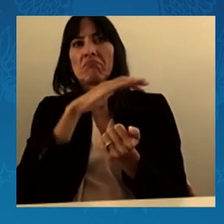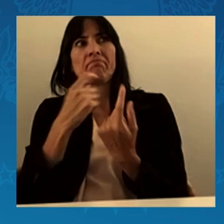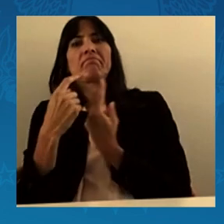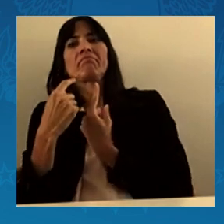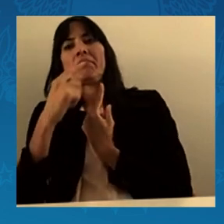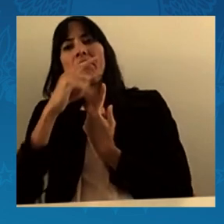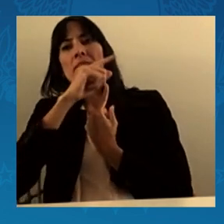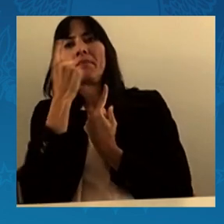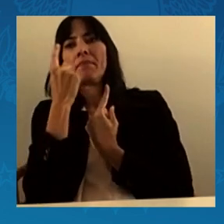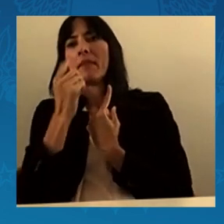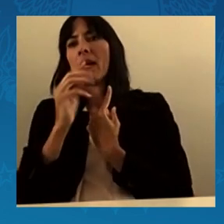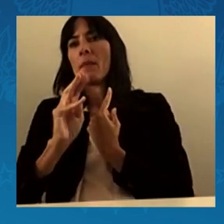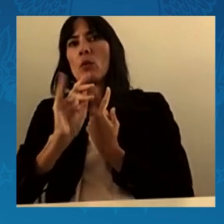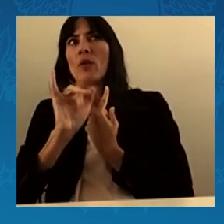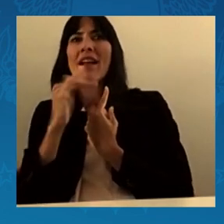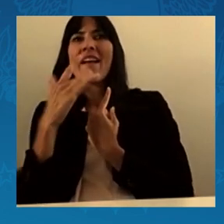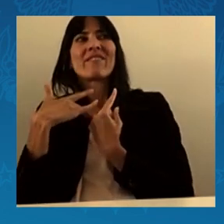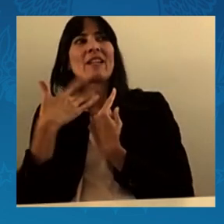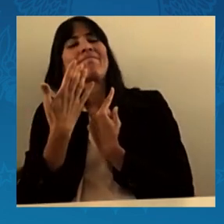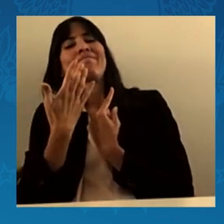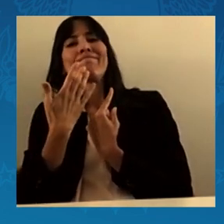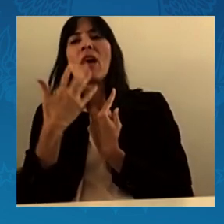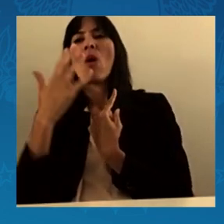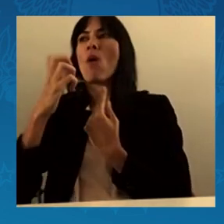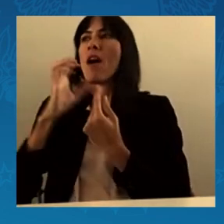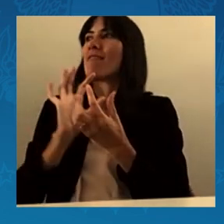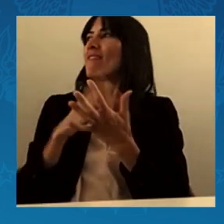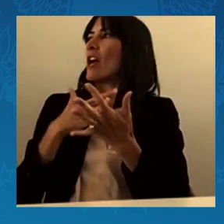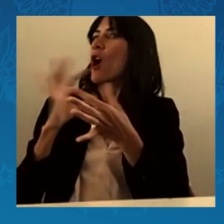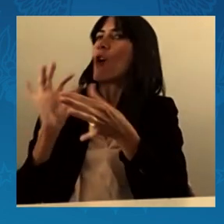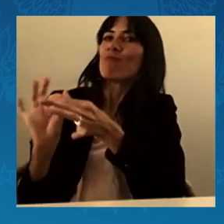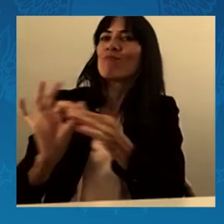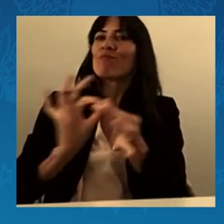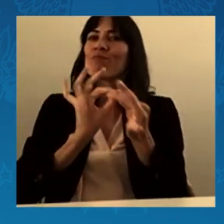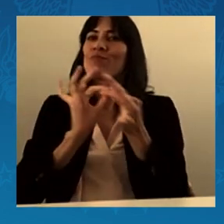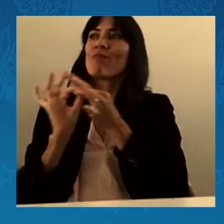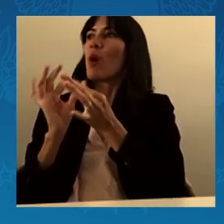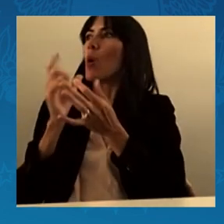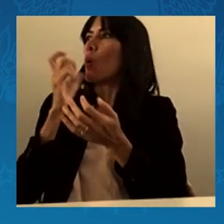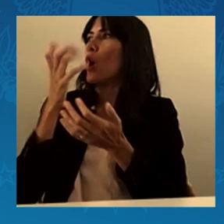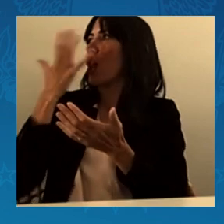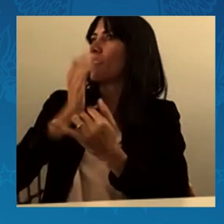And I felt like there was people that also looked like me, as well as within the computer science department,